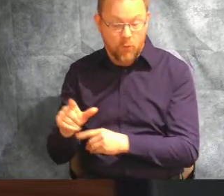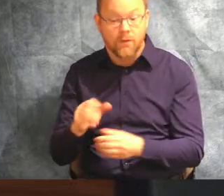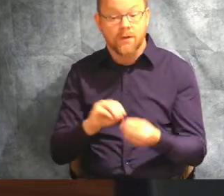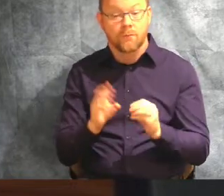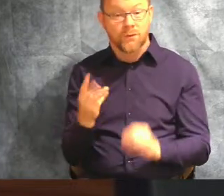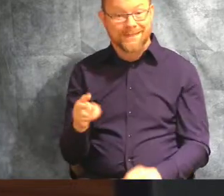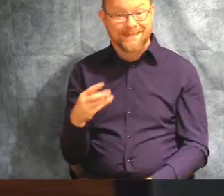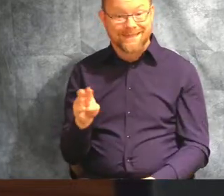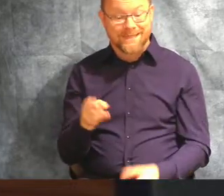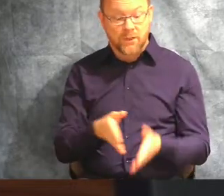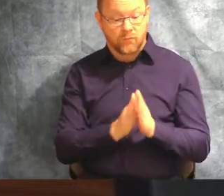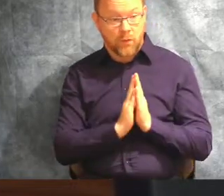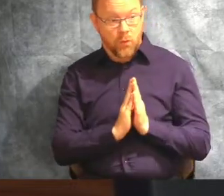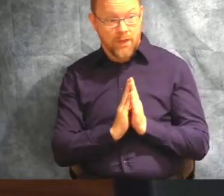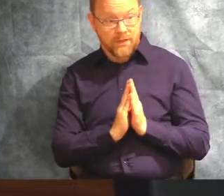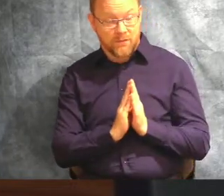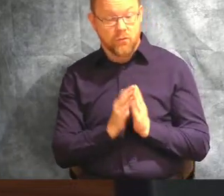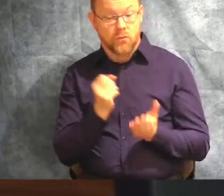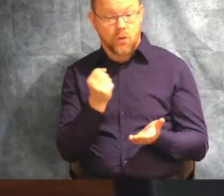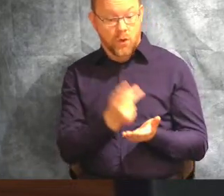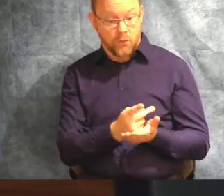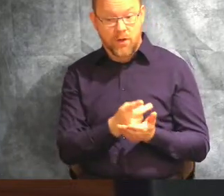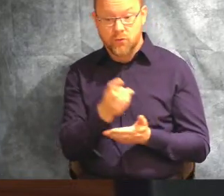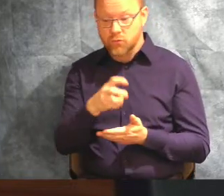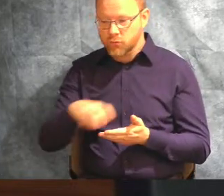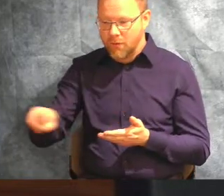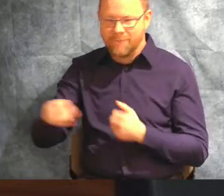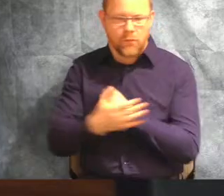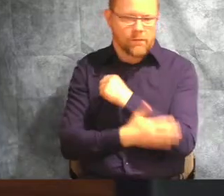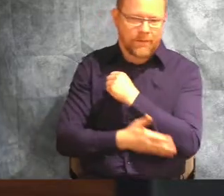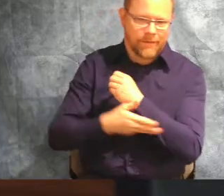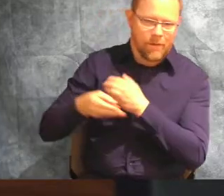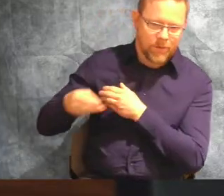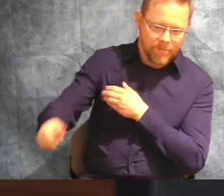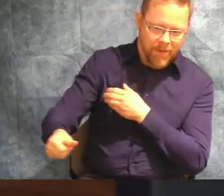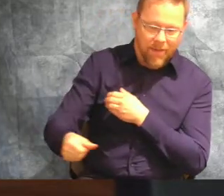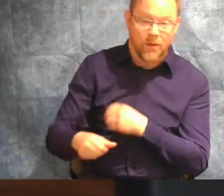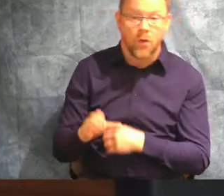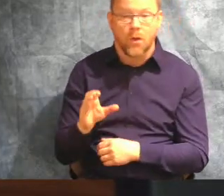is the request of authorization to travel at the county's expense. this is the corner. One employee